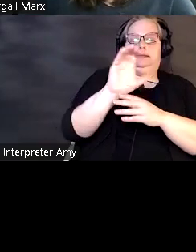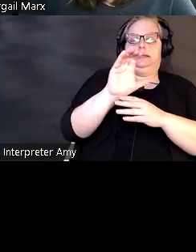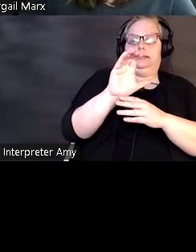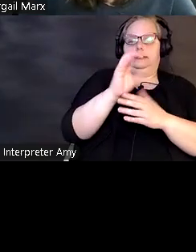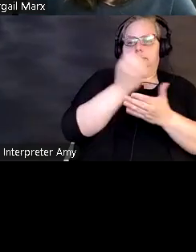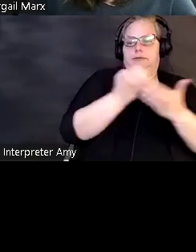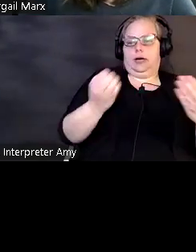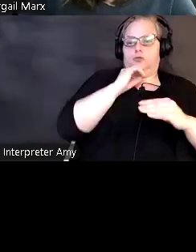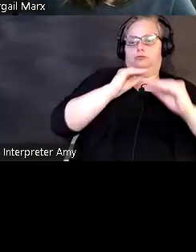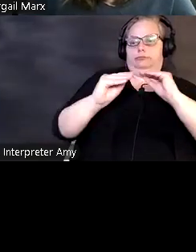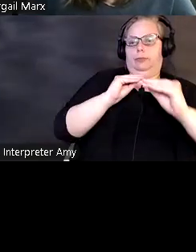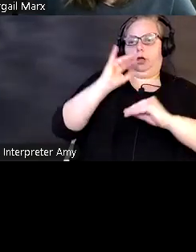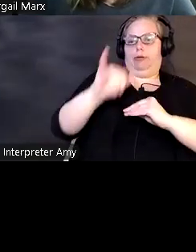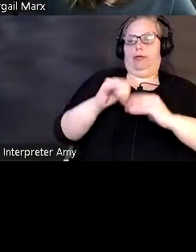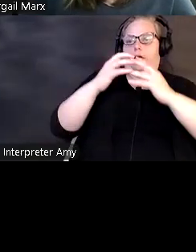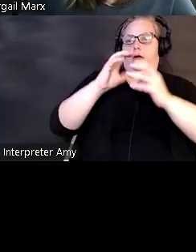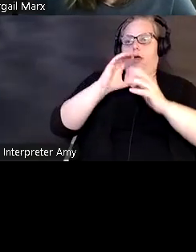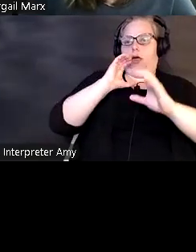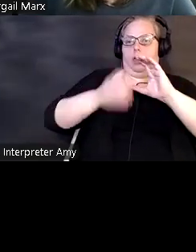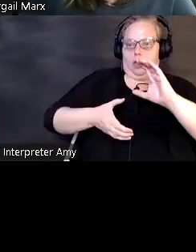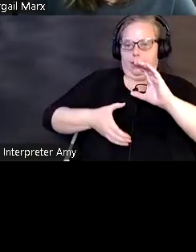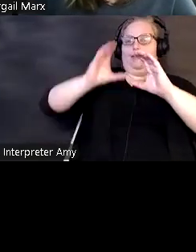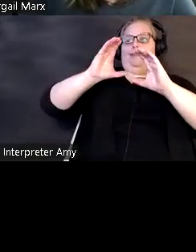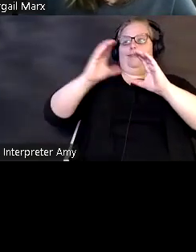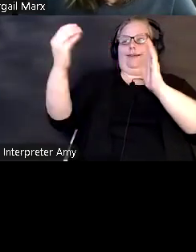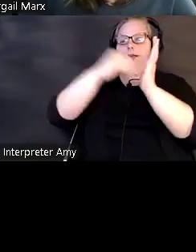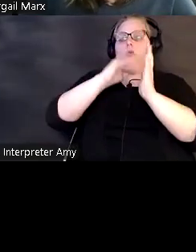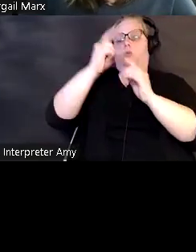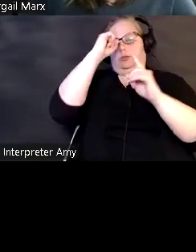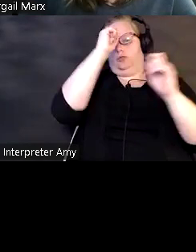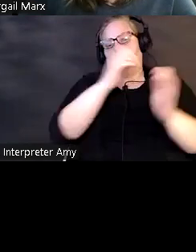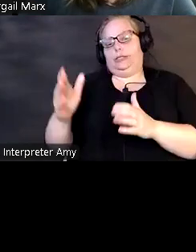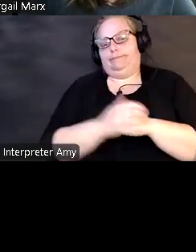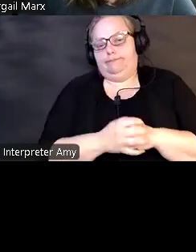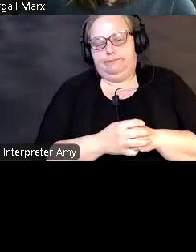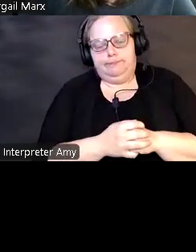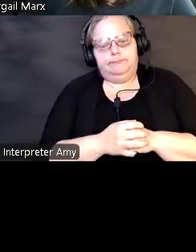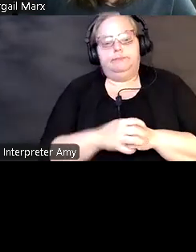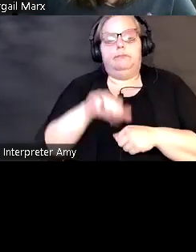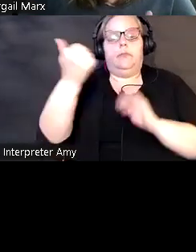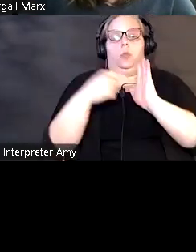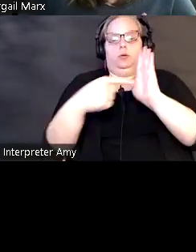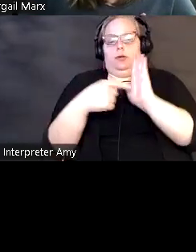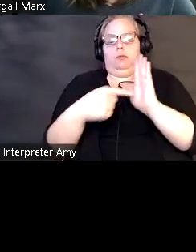is one example of a strategic competency. Another example is for people who are bilingual